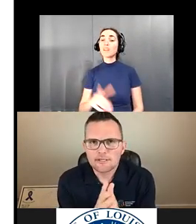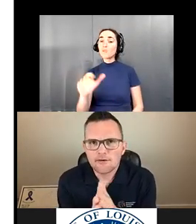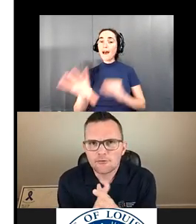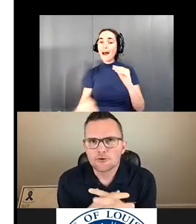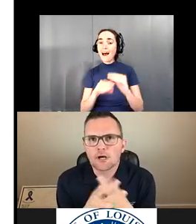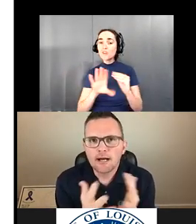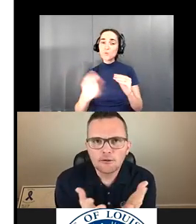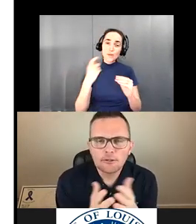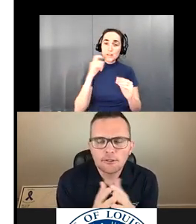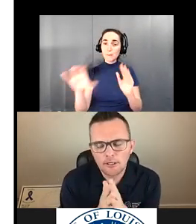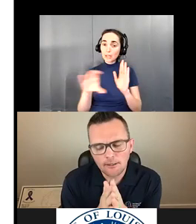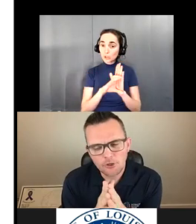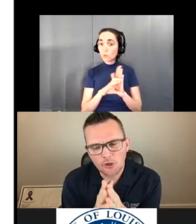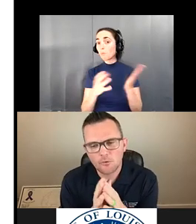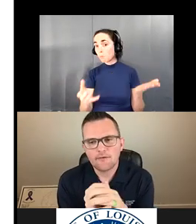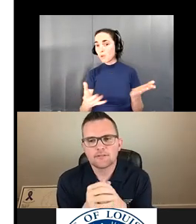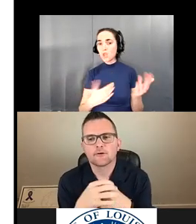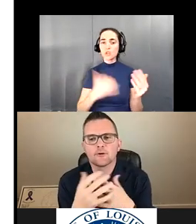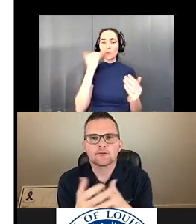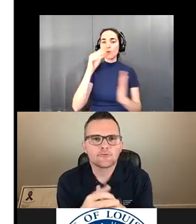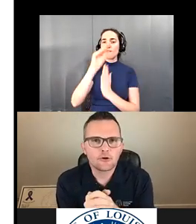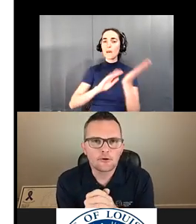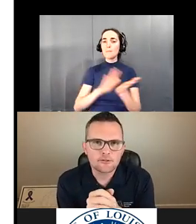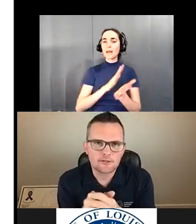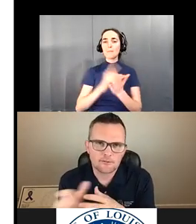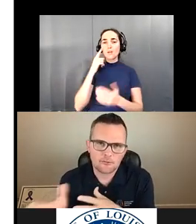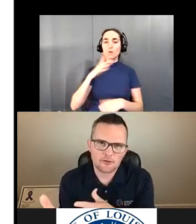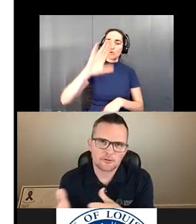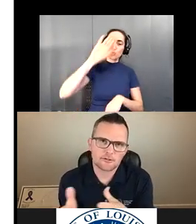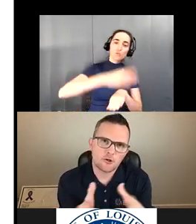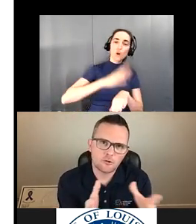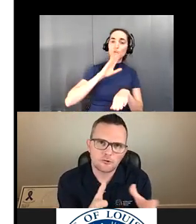out for your child. You know, obviously a recent photos as a person gets older, they